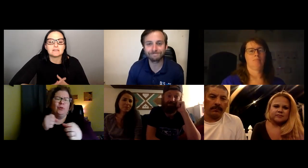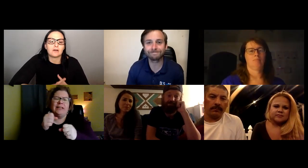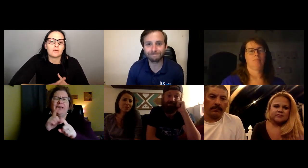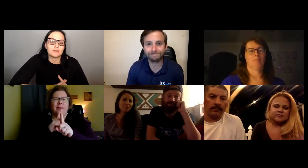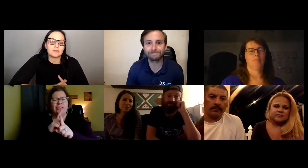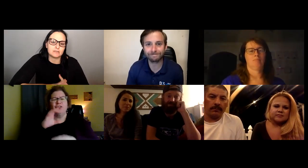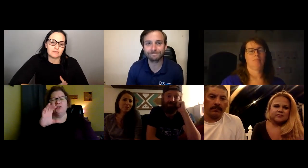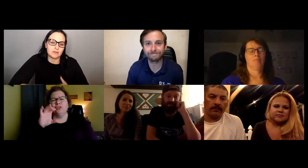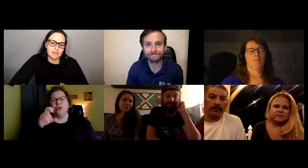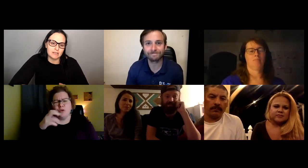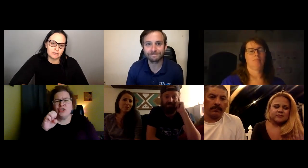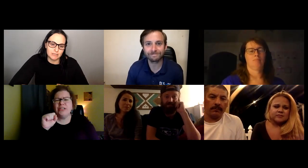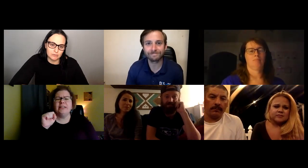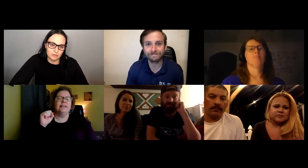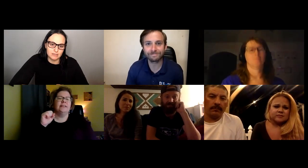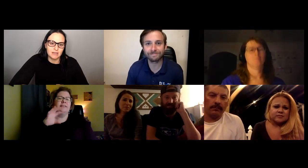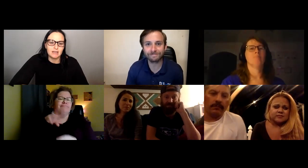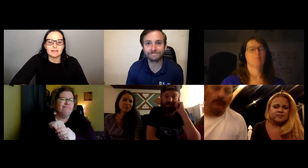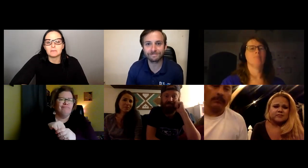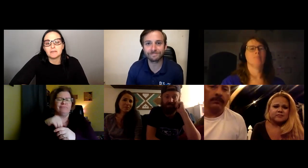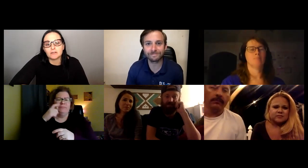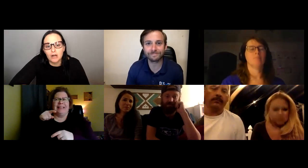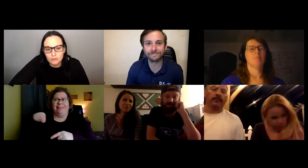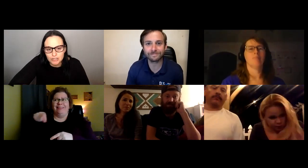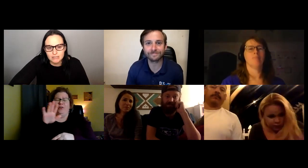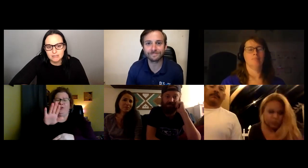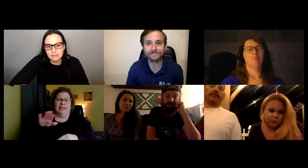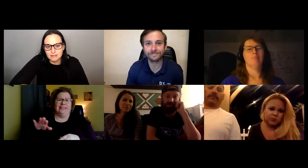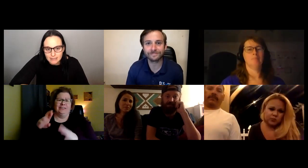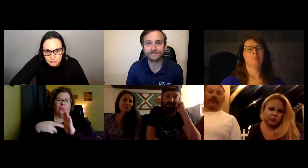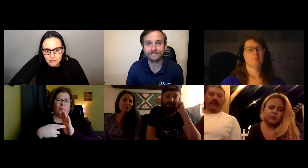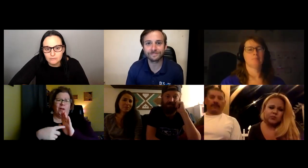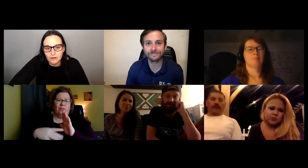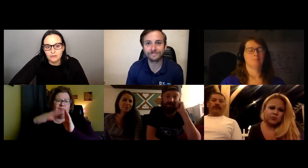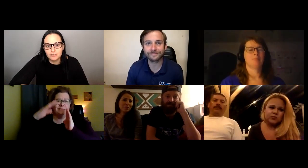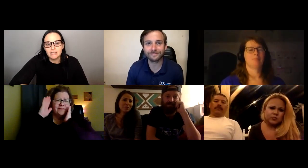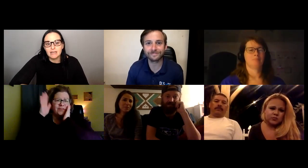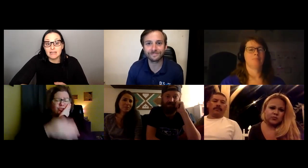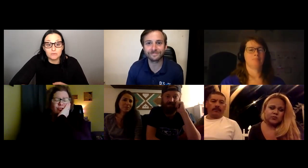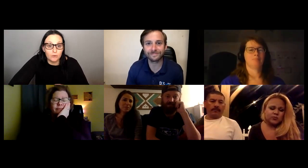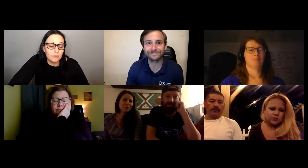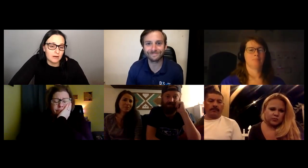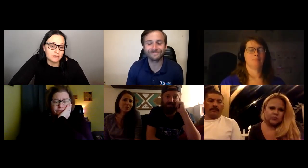always use deaf adults as your resource they could be your coaches